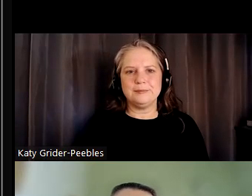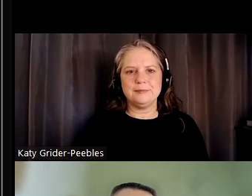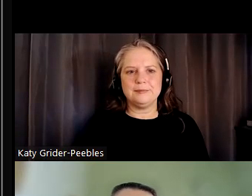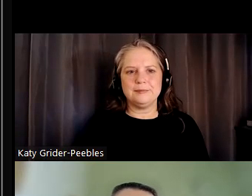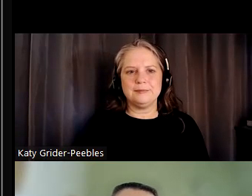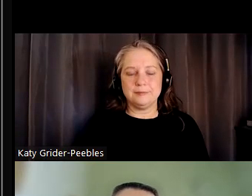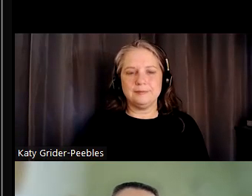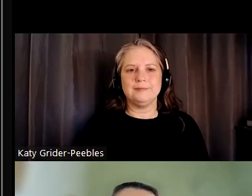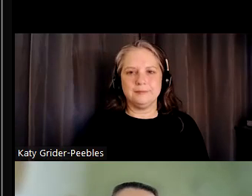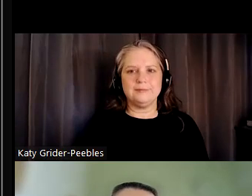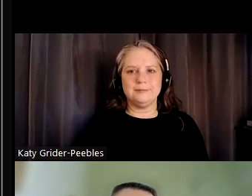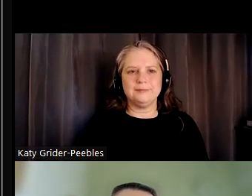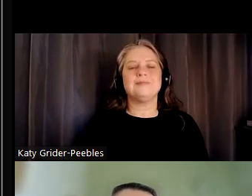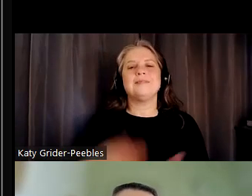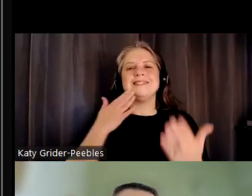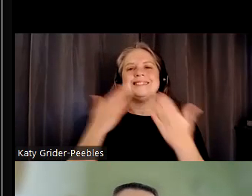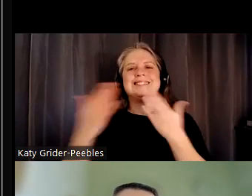Okay, well, thank you guys so much.